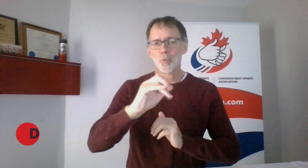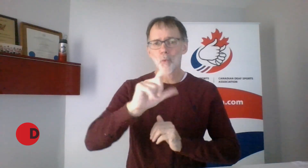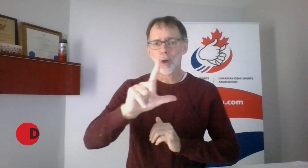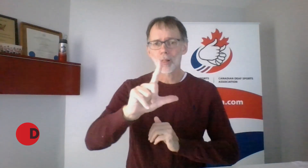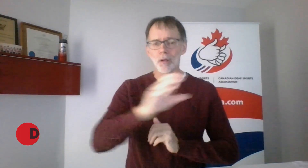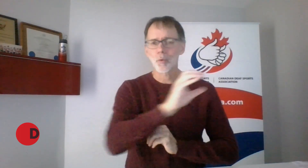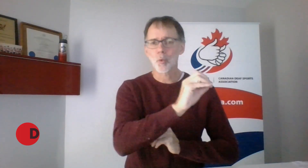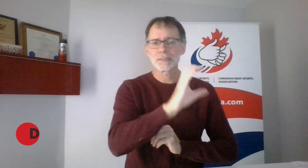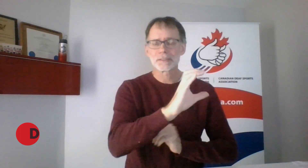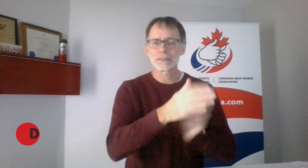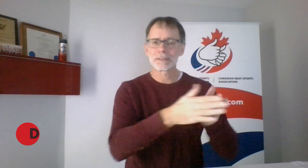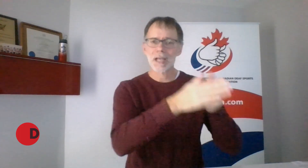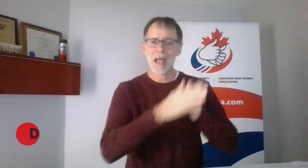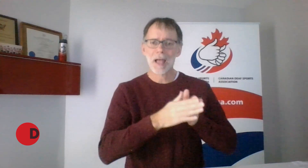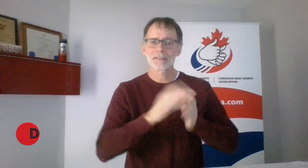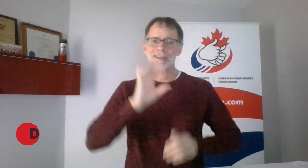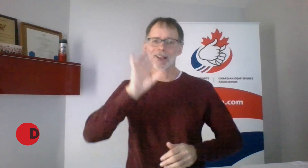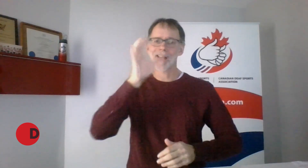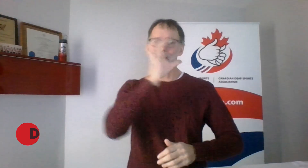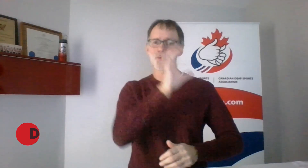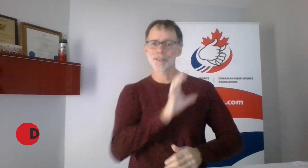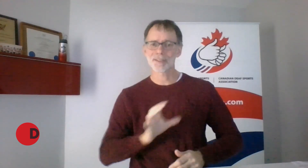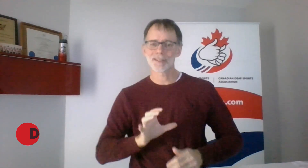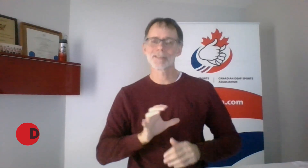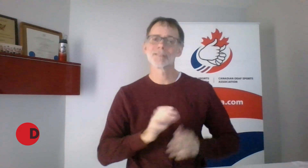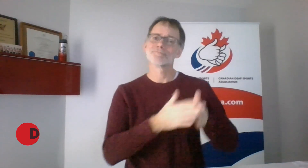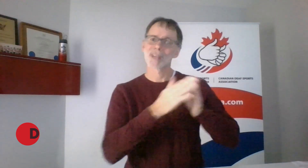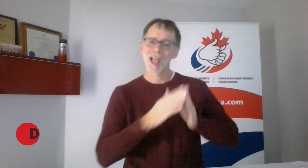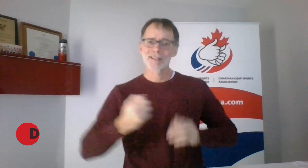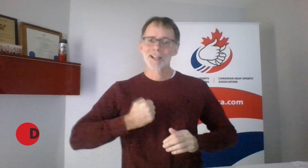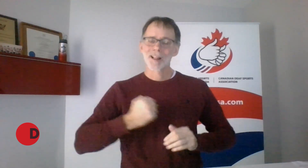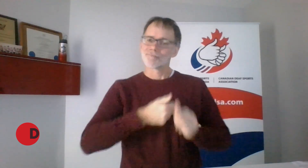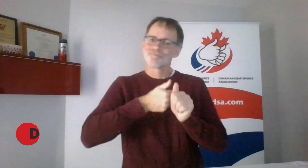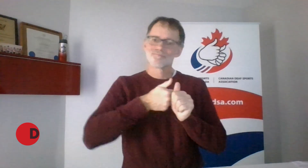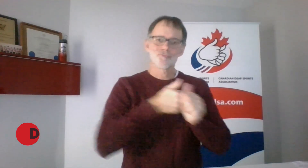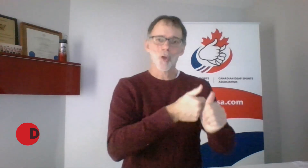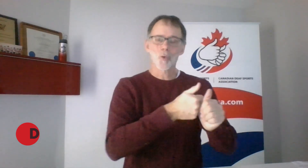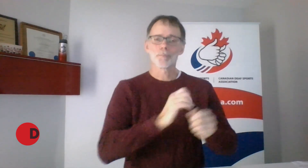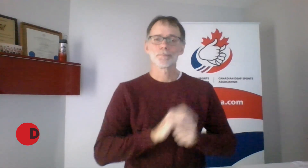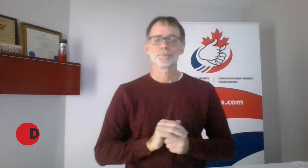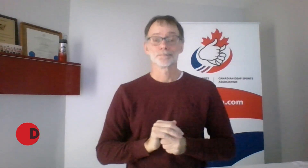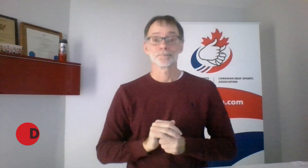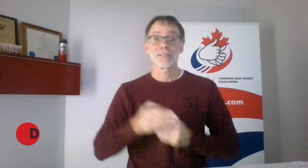asked countries, including Canada, to follow.